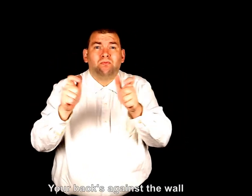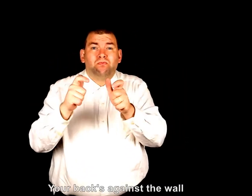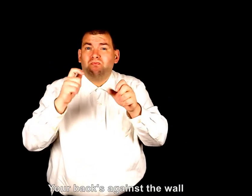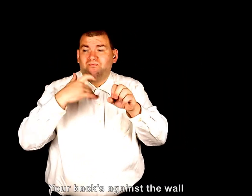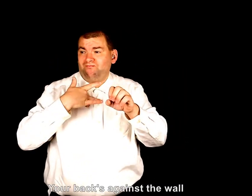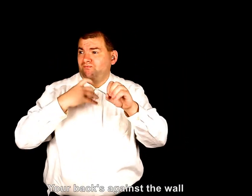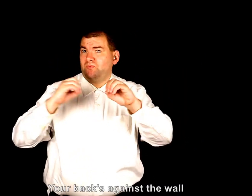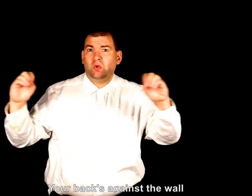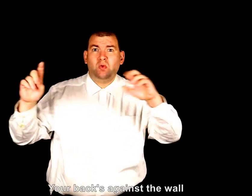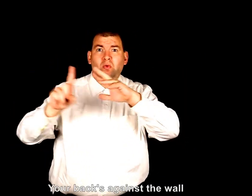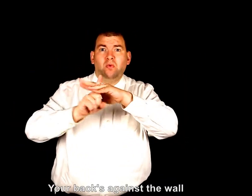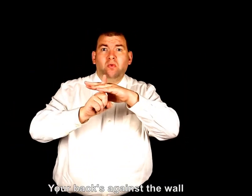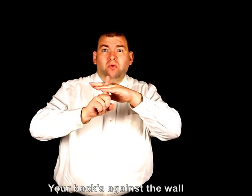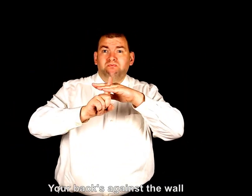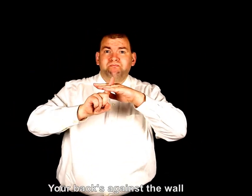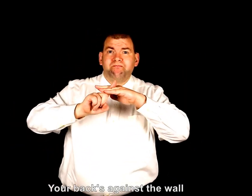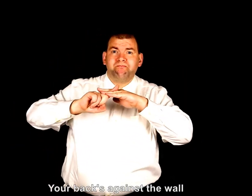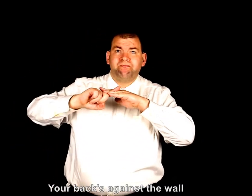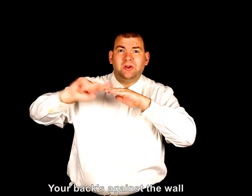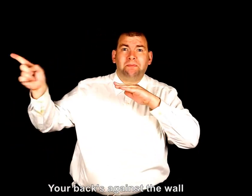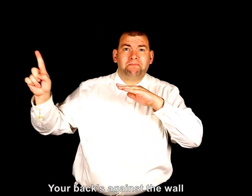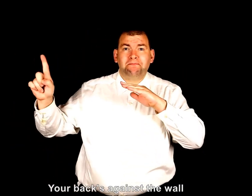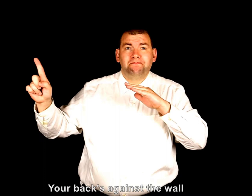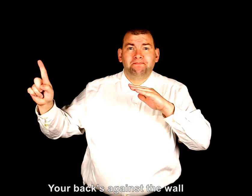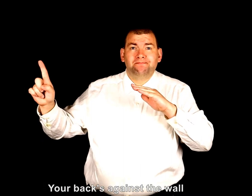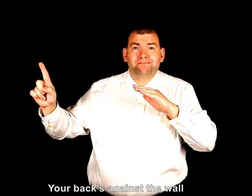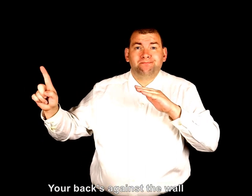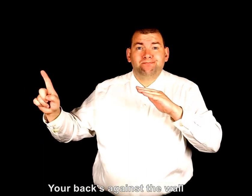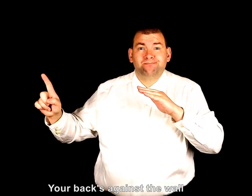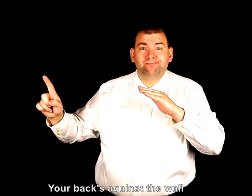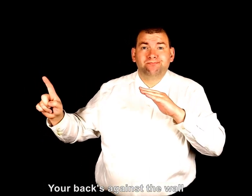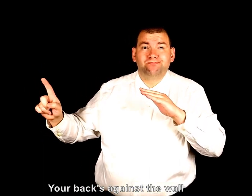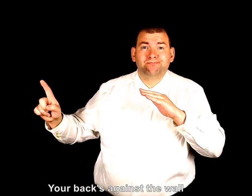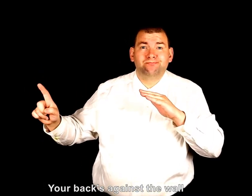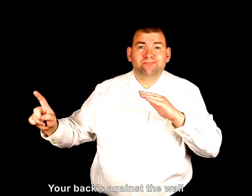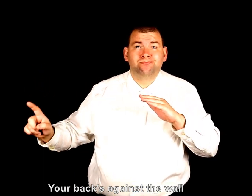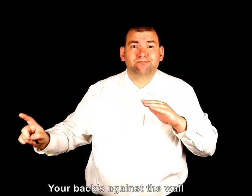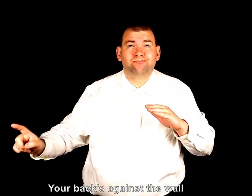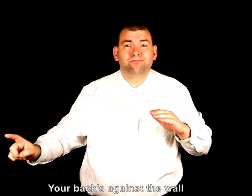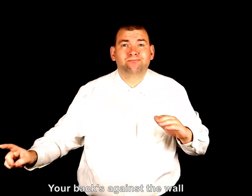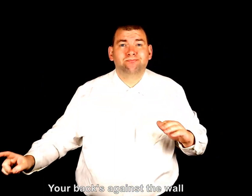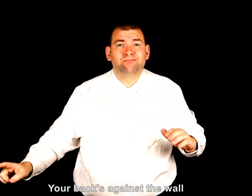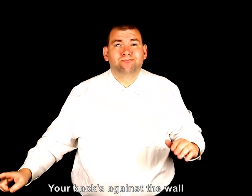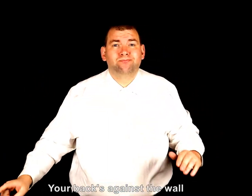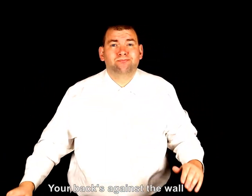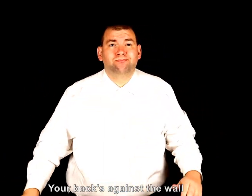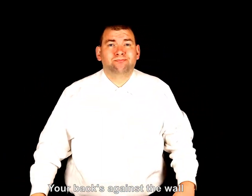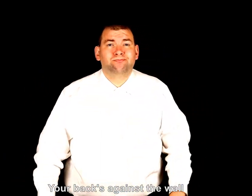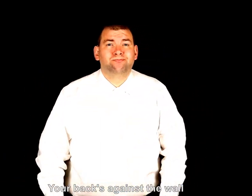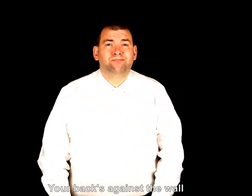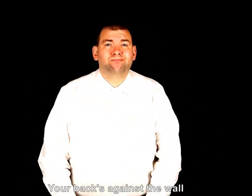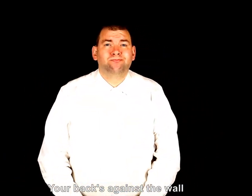Your back's against the wall